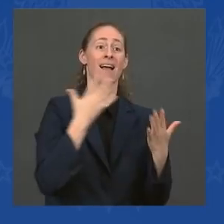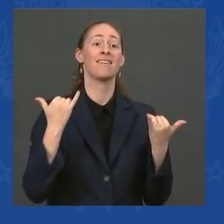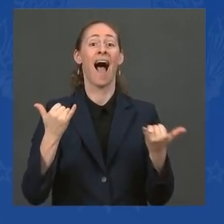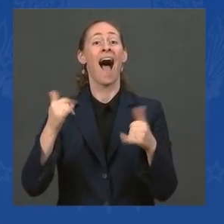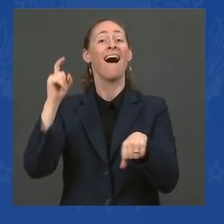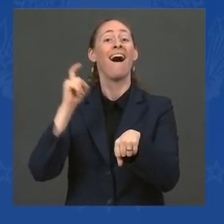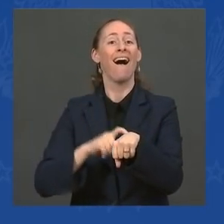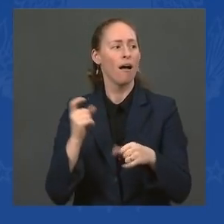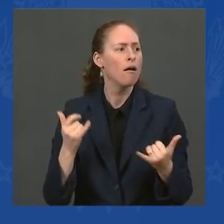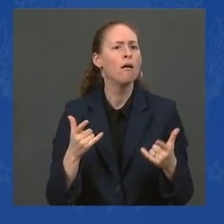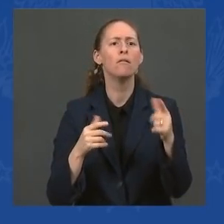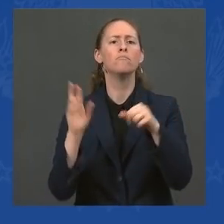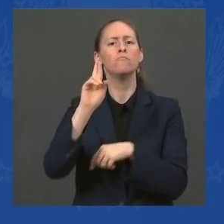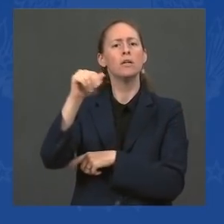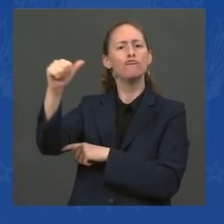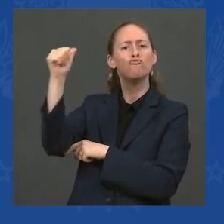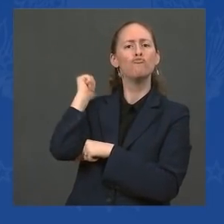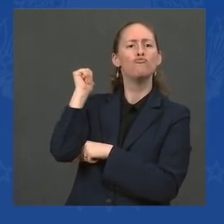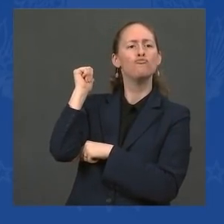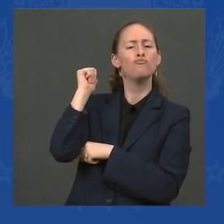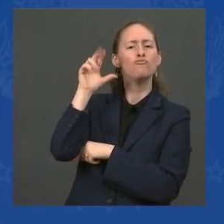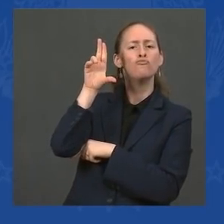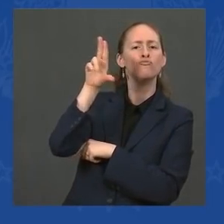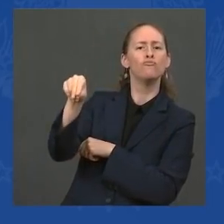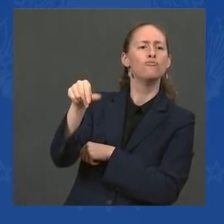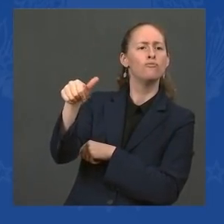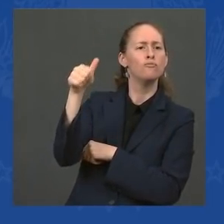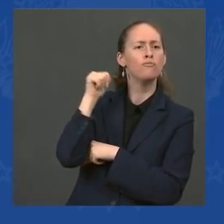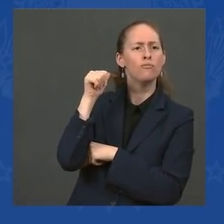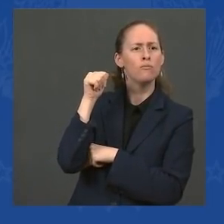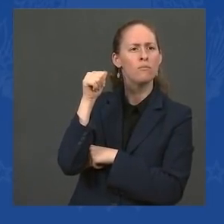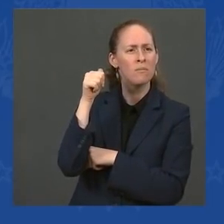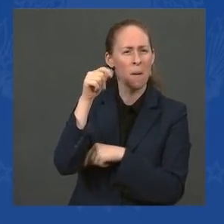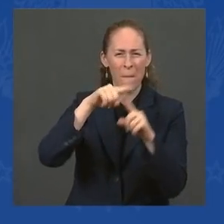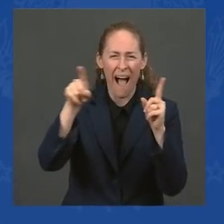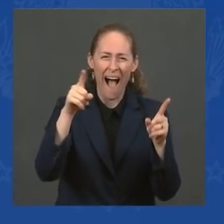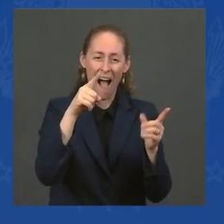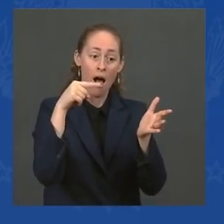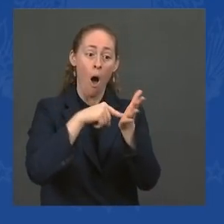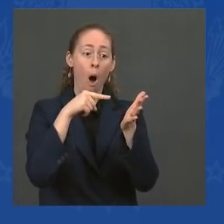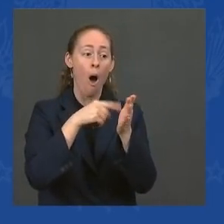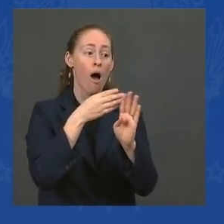despite being responsible for what the debt limit -- why it has to be raised for the bills that are outstanding.